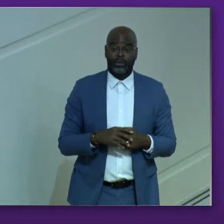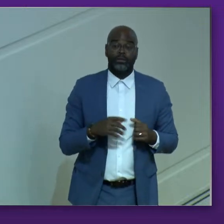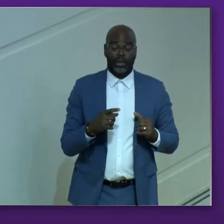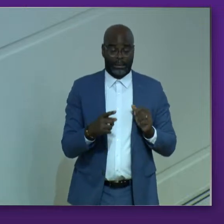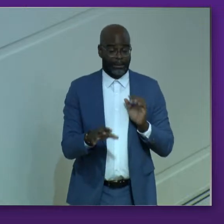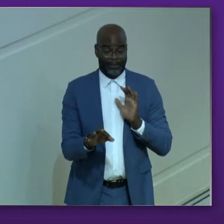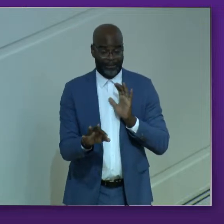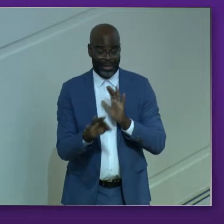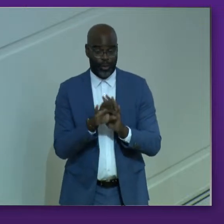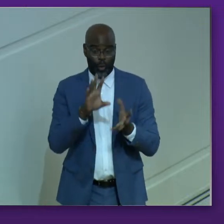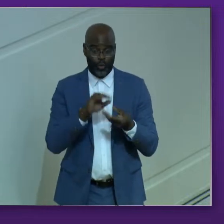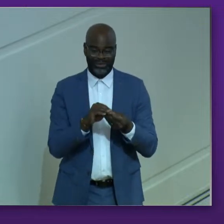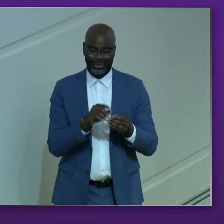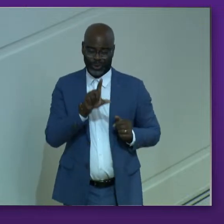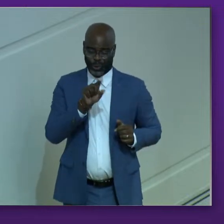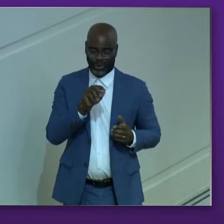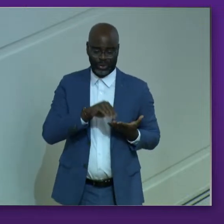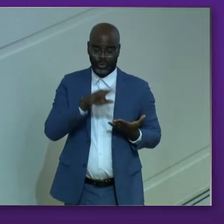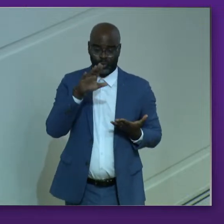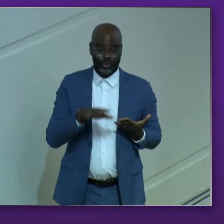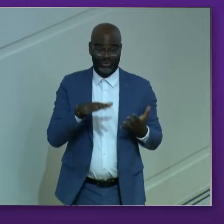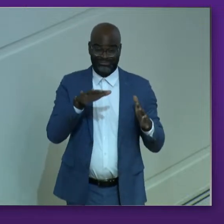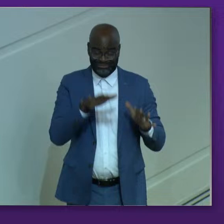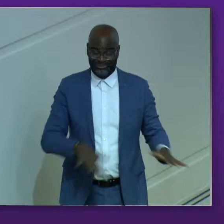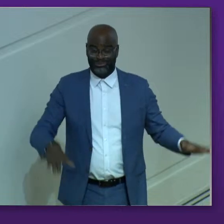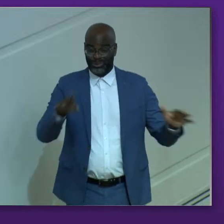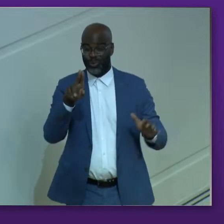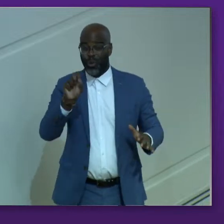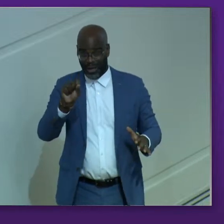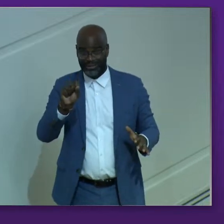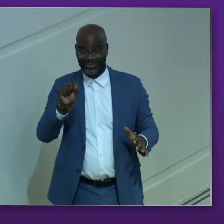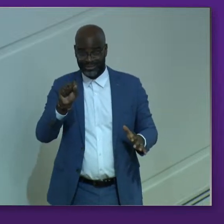[LISTING NAMES] WAS SELECTED FOR THE 2024 ALL USA ACADEMIC TEAM.